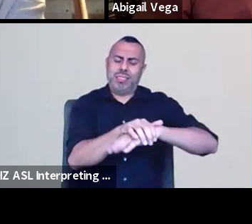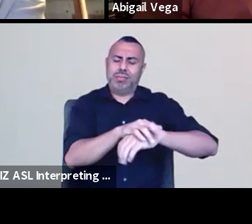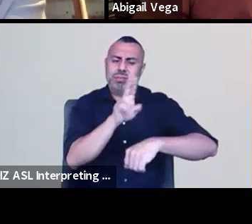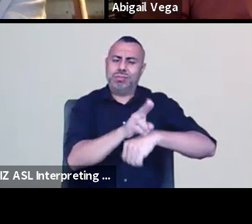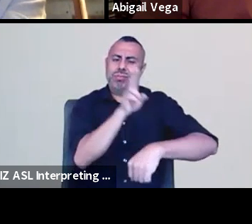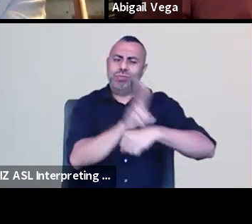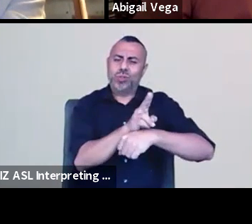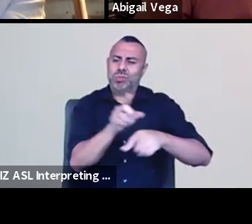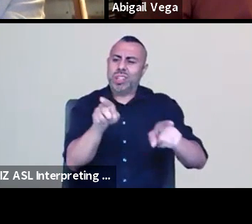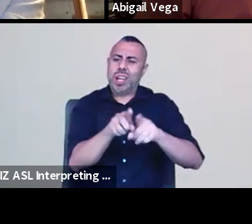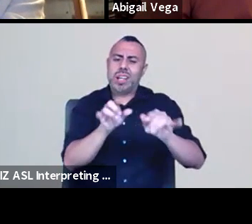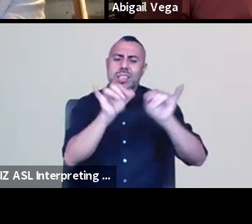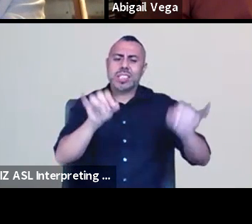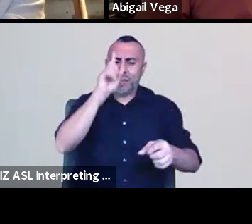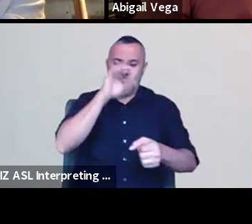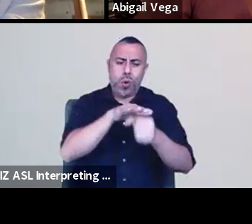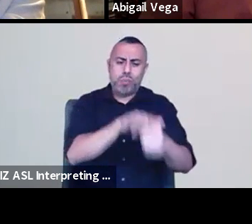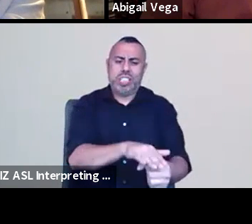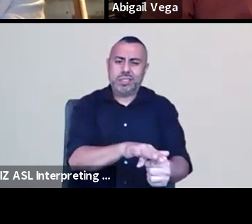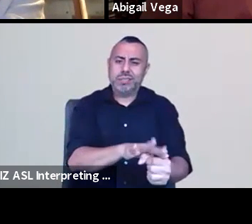So, I just kinda wanna turn this over, Ann Marie, to you.